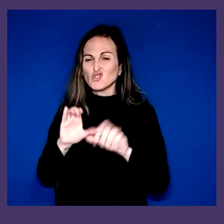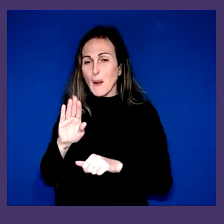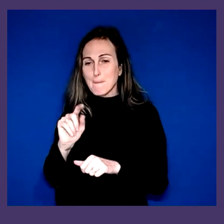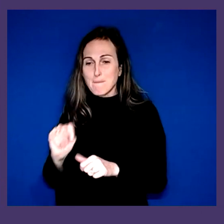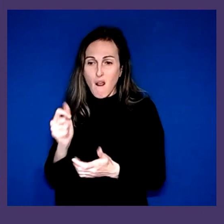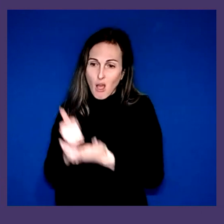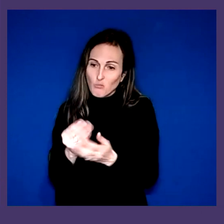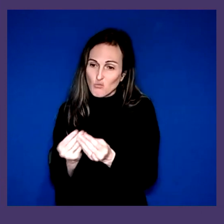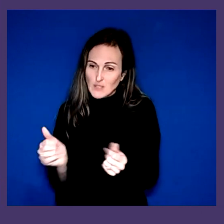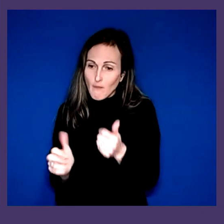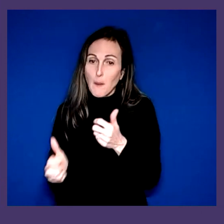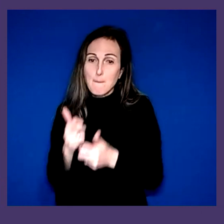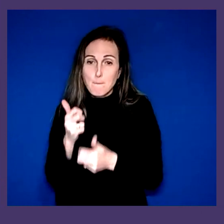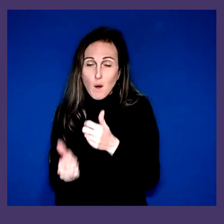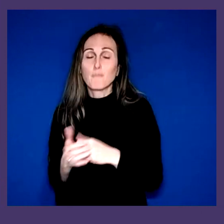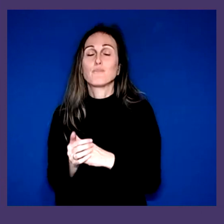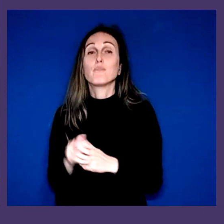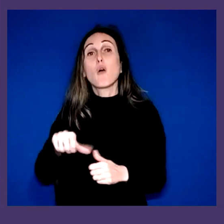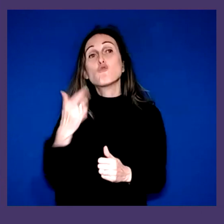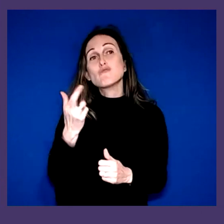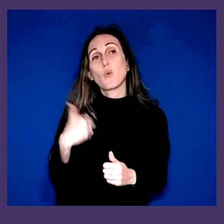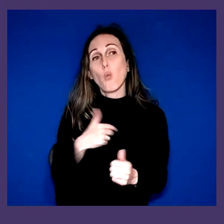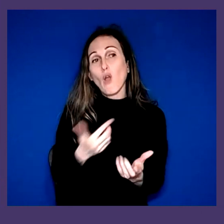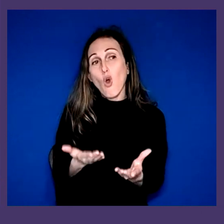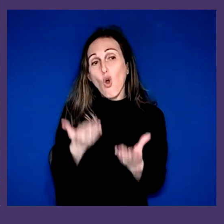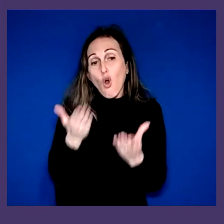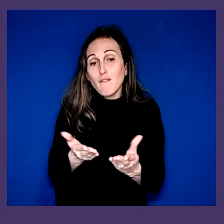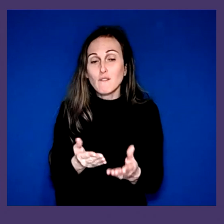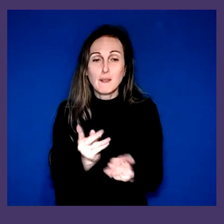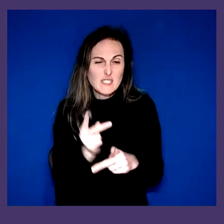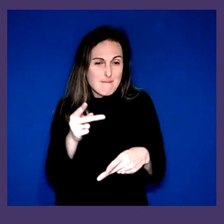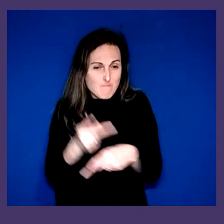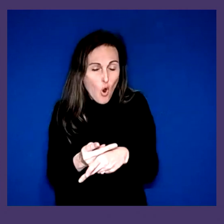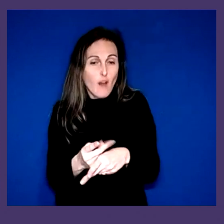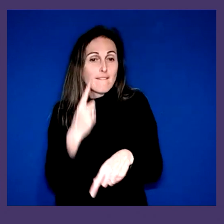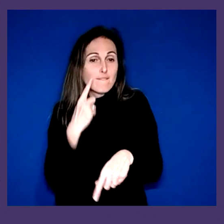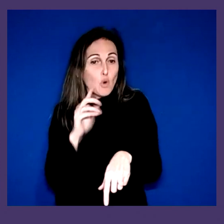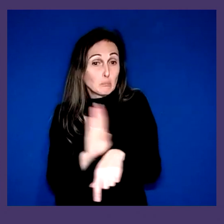a product for enterprises, is that it allows them